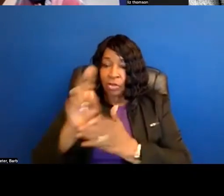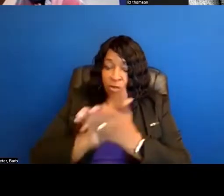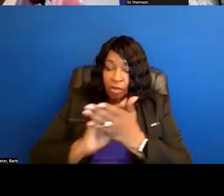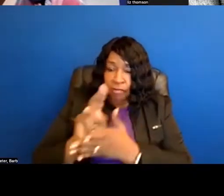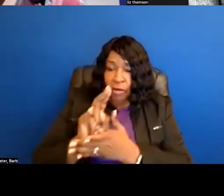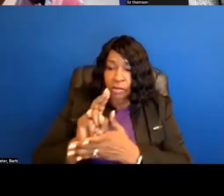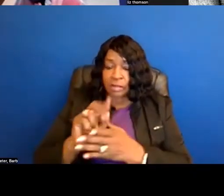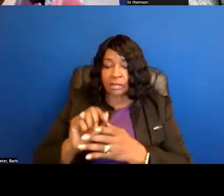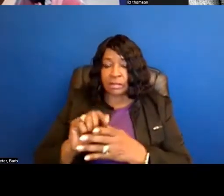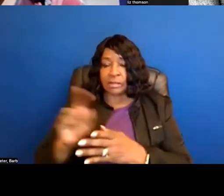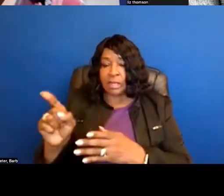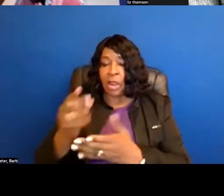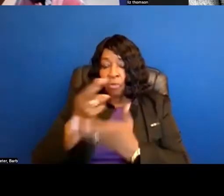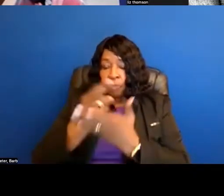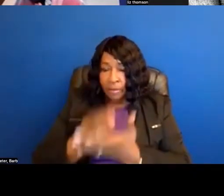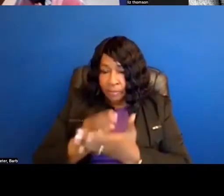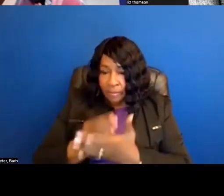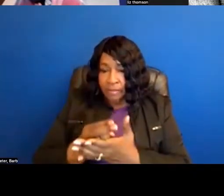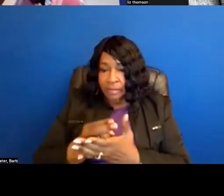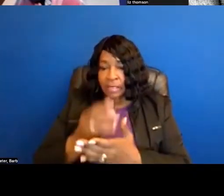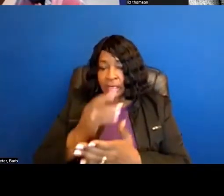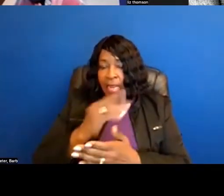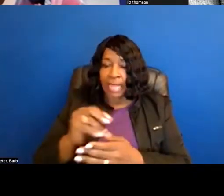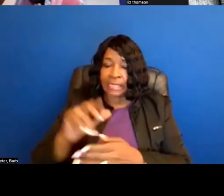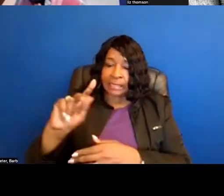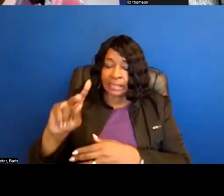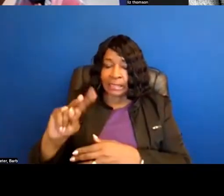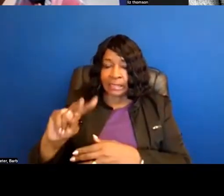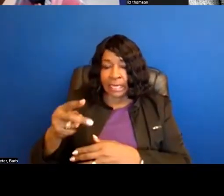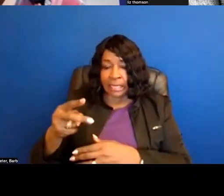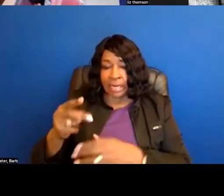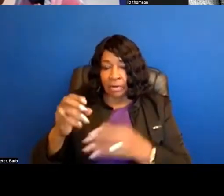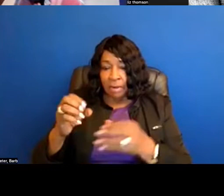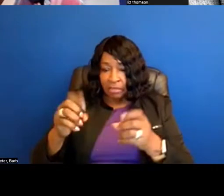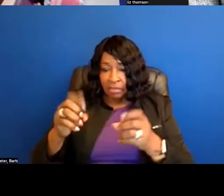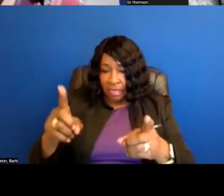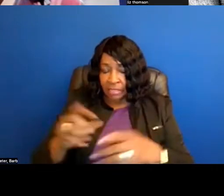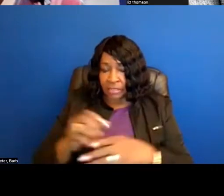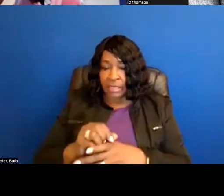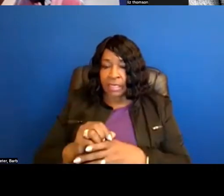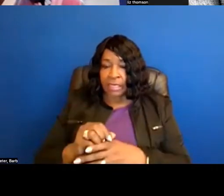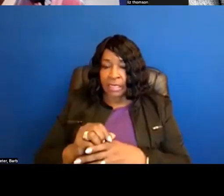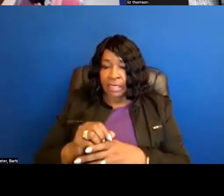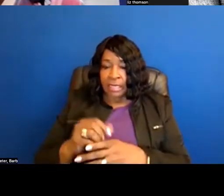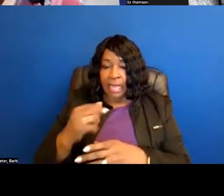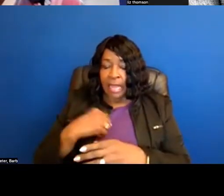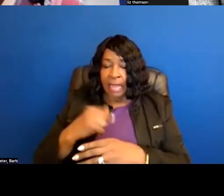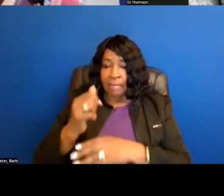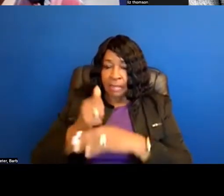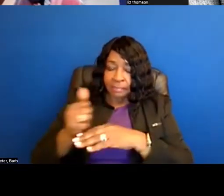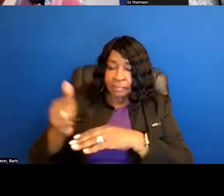and Post-Secondary Education. And I'm the the director there of the Rehabilitation Technology Certificate as well.